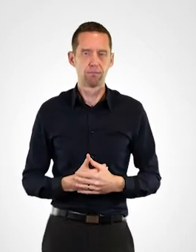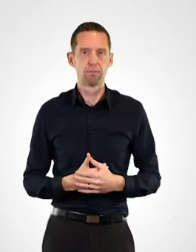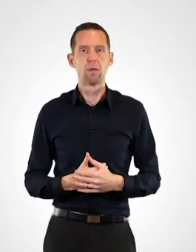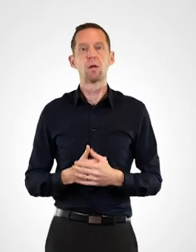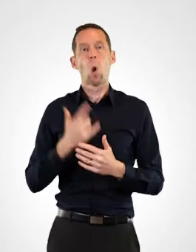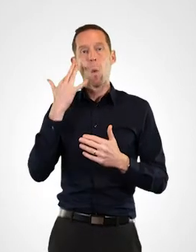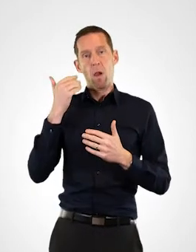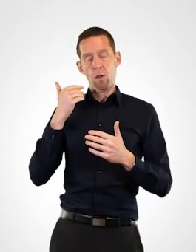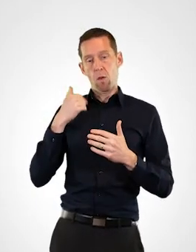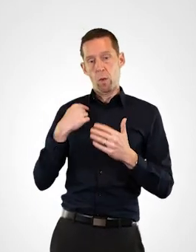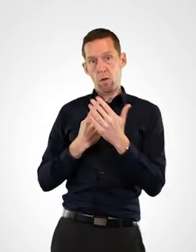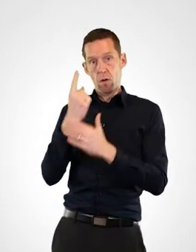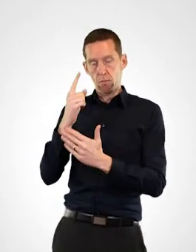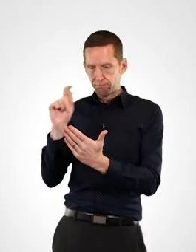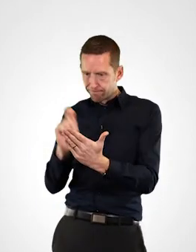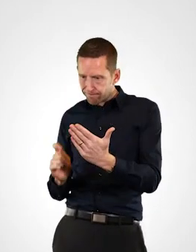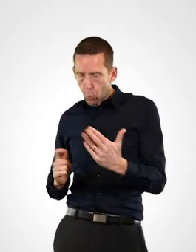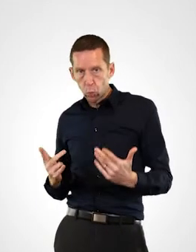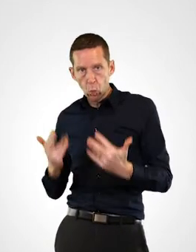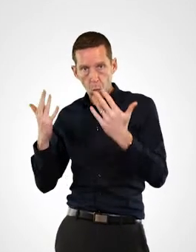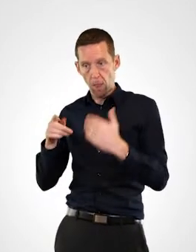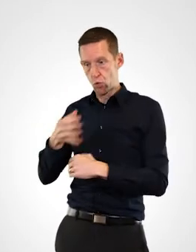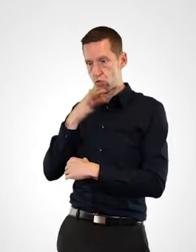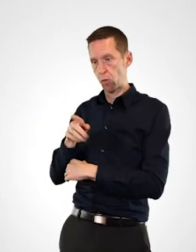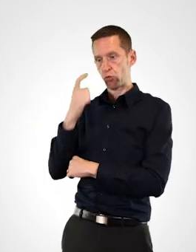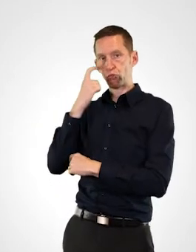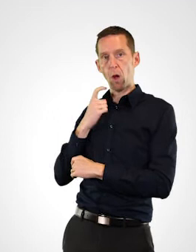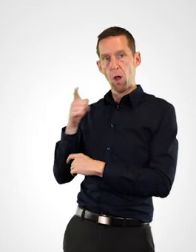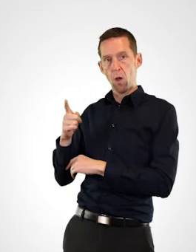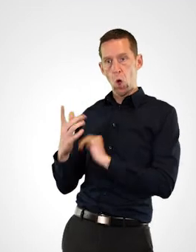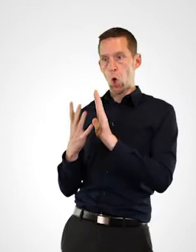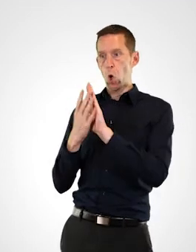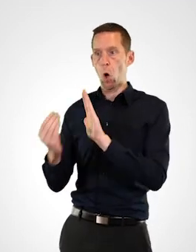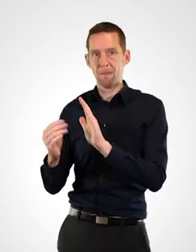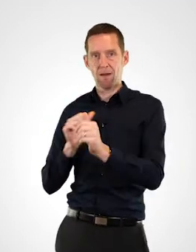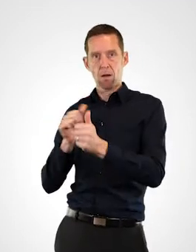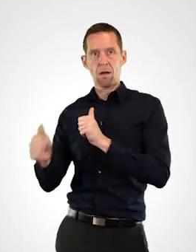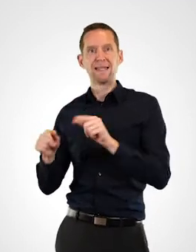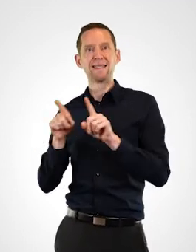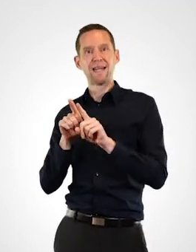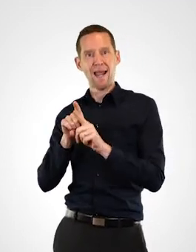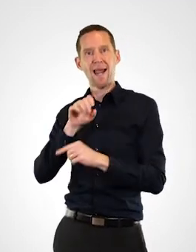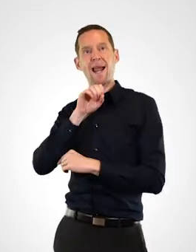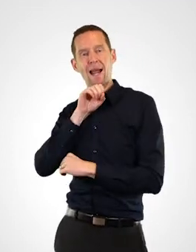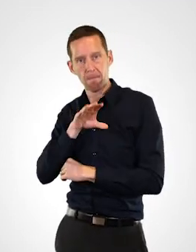Now, in scoring the child's attempt to say these or to imitate each stimulus,